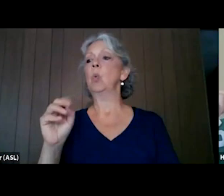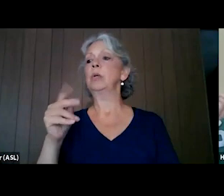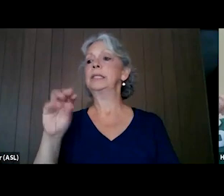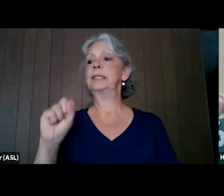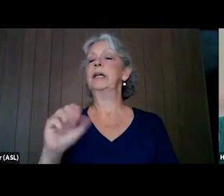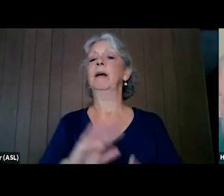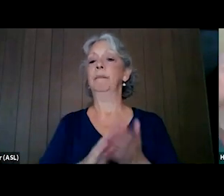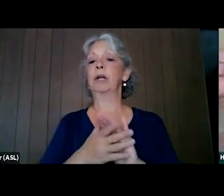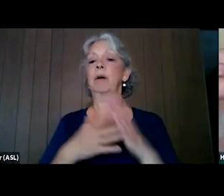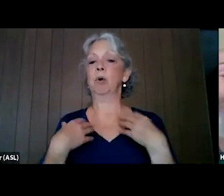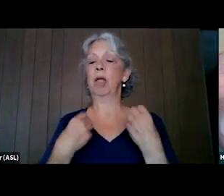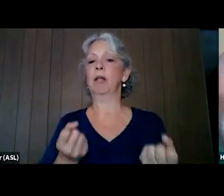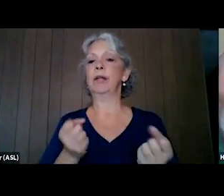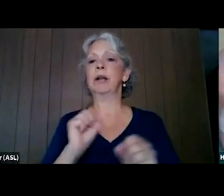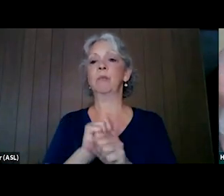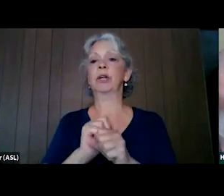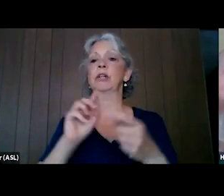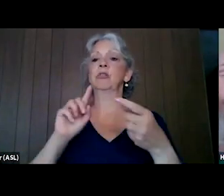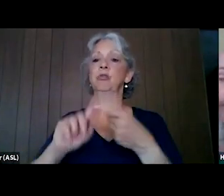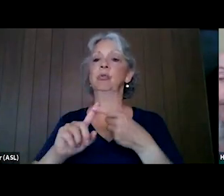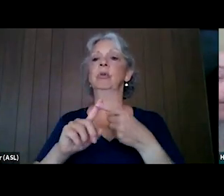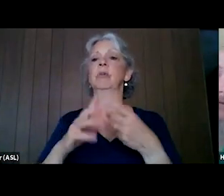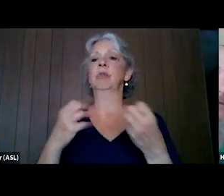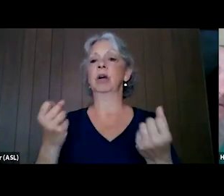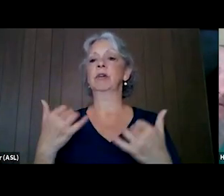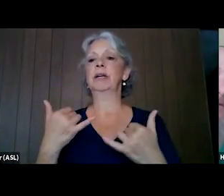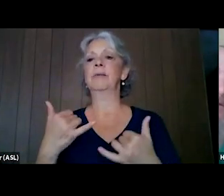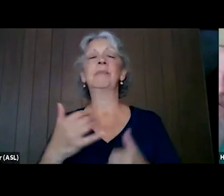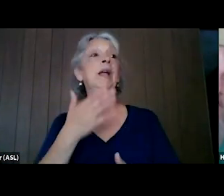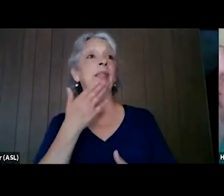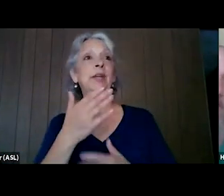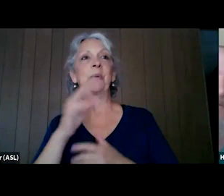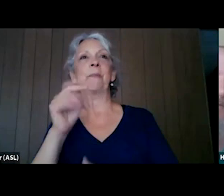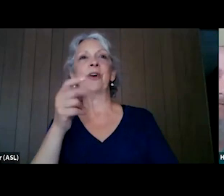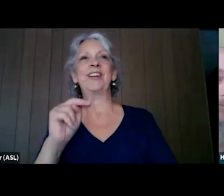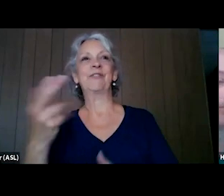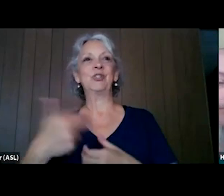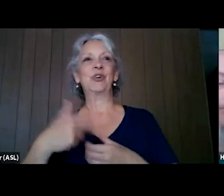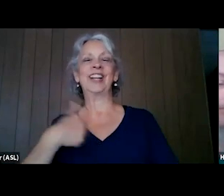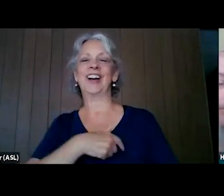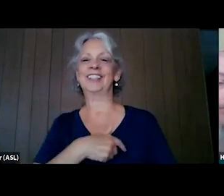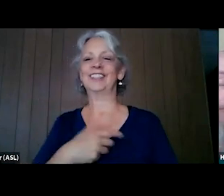and I'm working towards recovery right now. Thanks so much Brian, for being here. We're so happy Brian could join us.